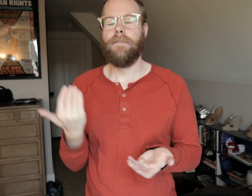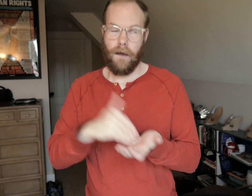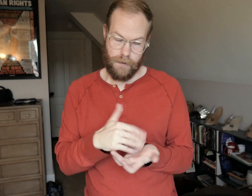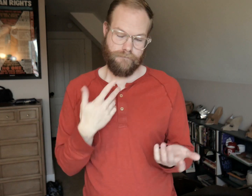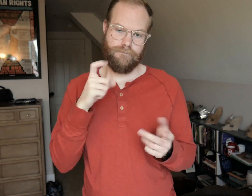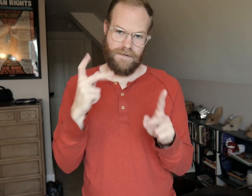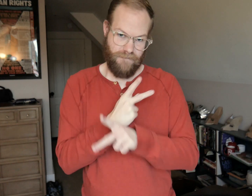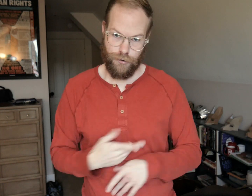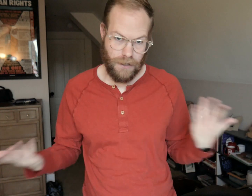Again, I need to figure it out.